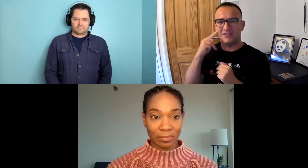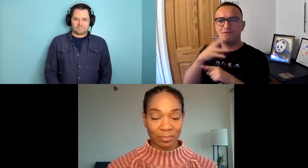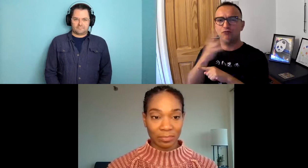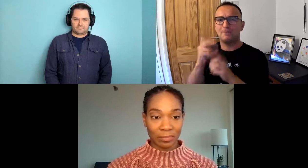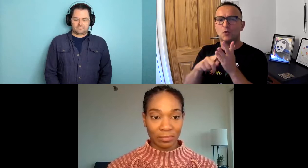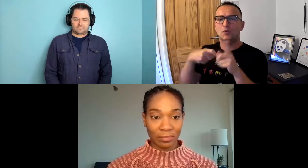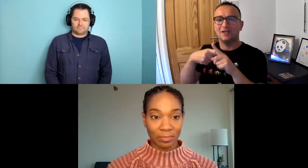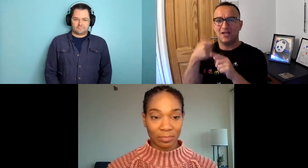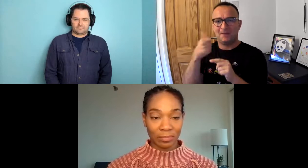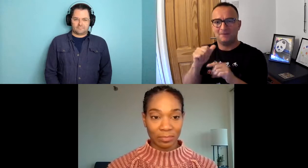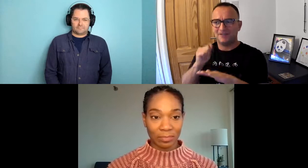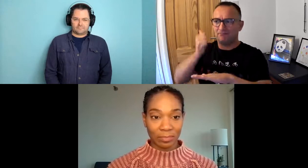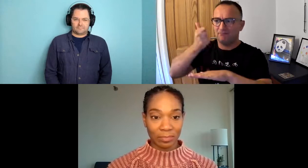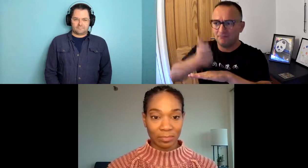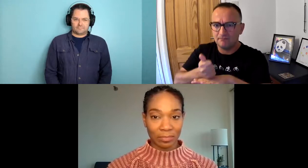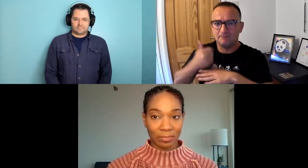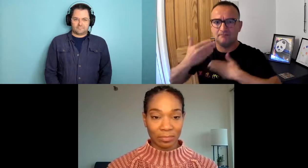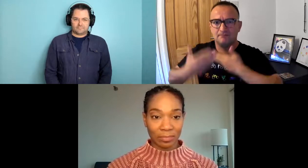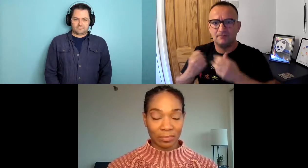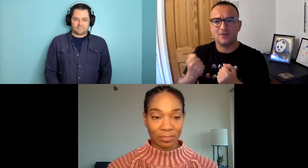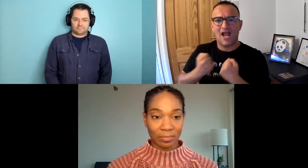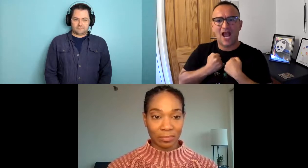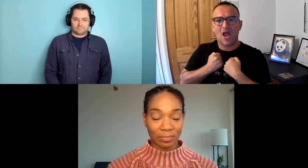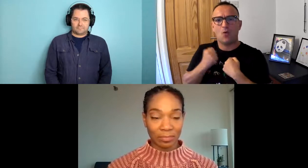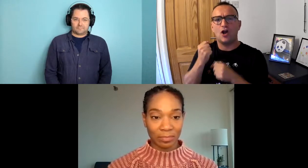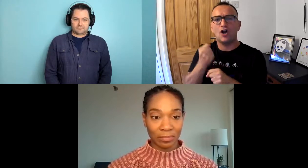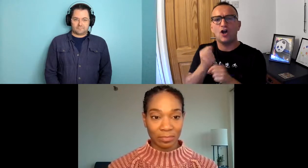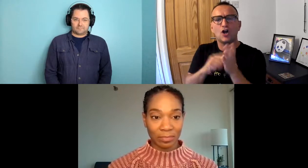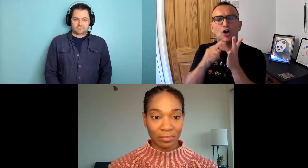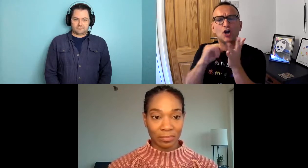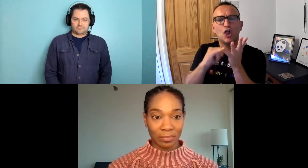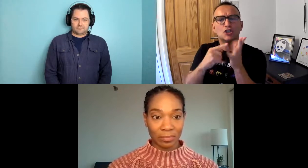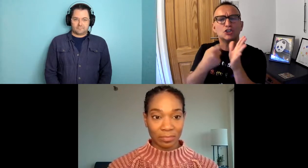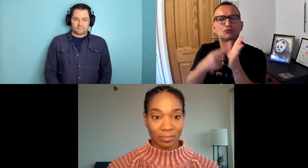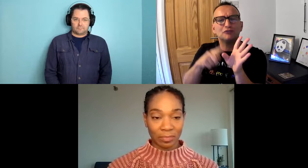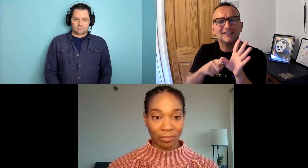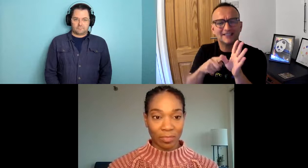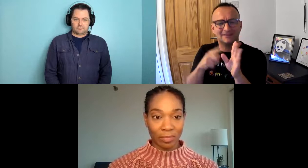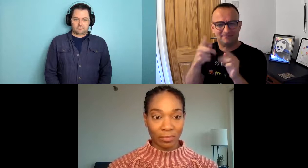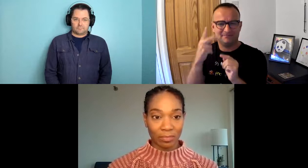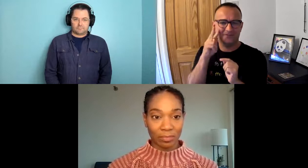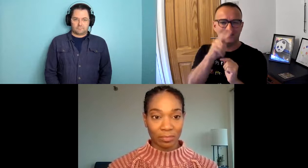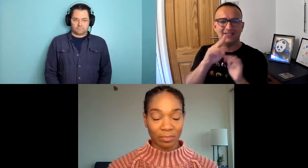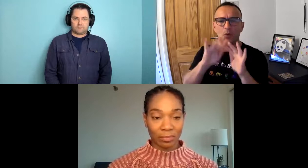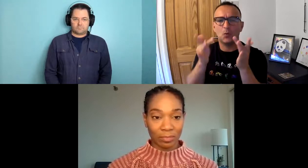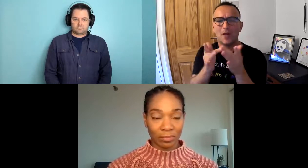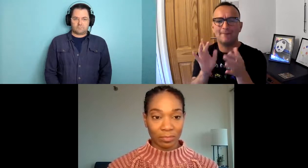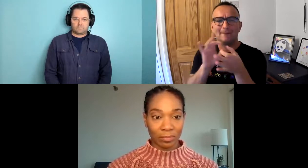our website you will find it, you can look later, we have lots of vocabulary there.